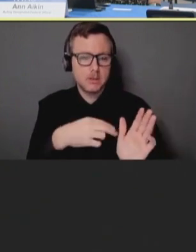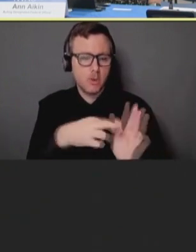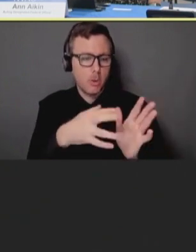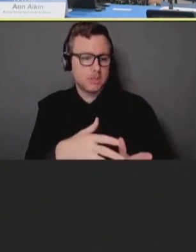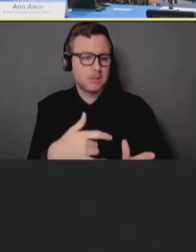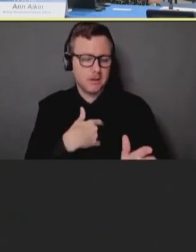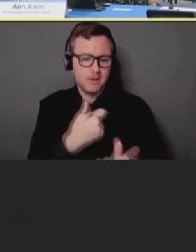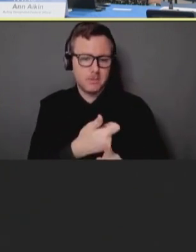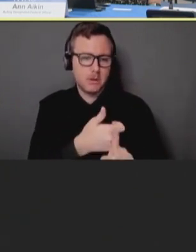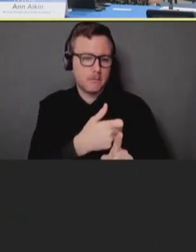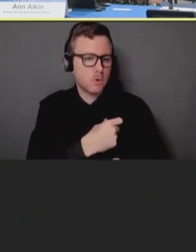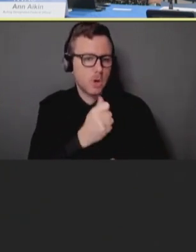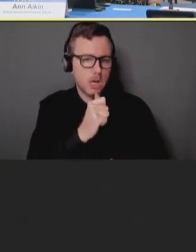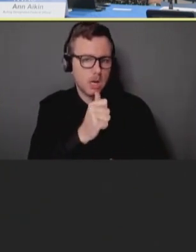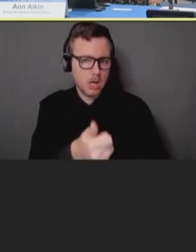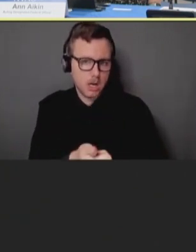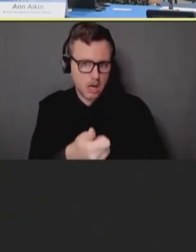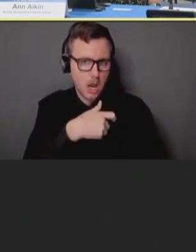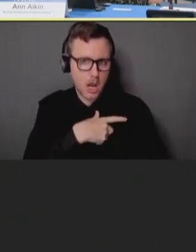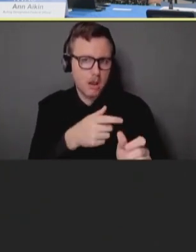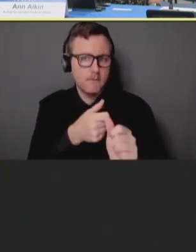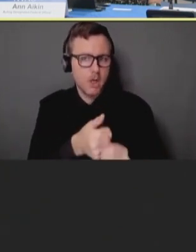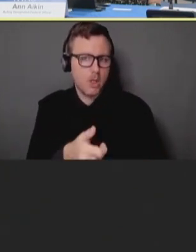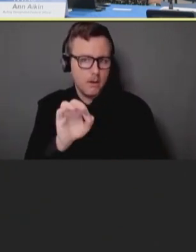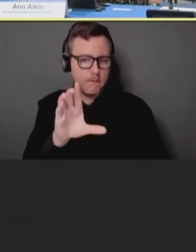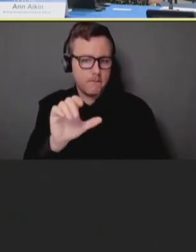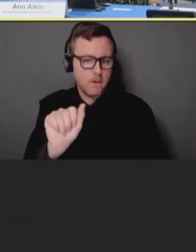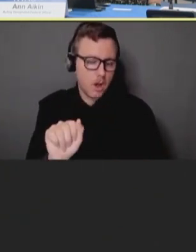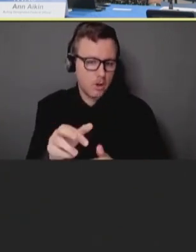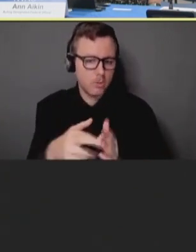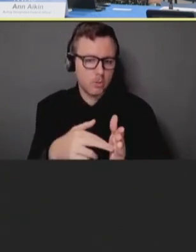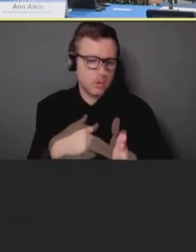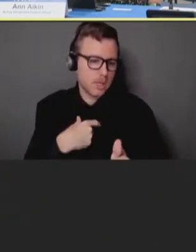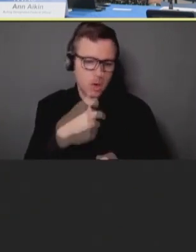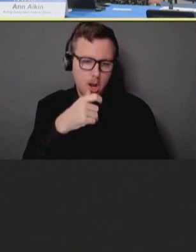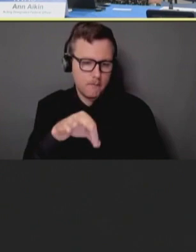Additionally, the information provided at this meeting does not necessarily represent